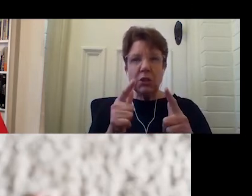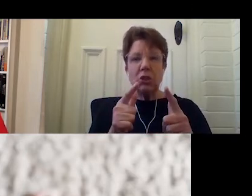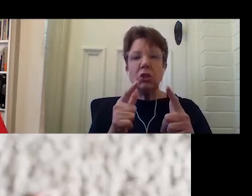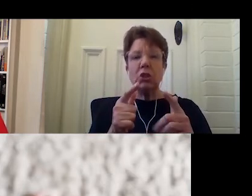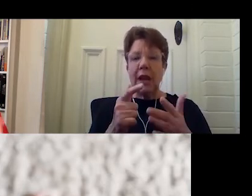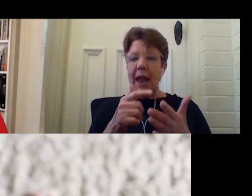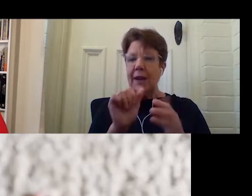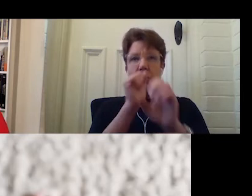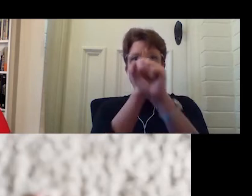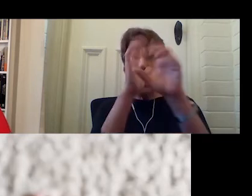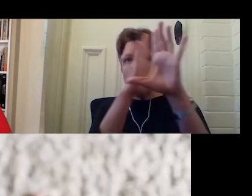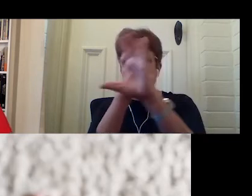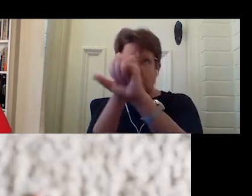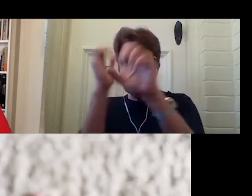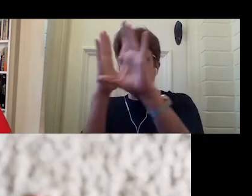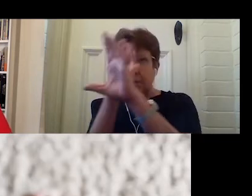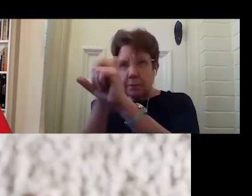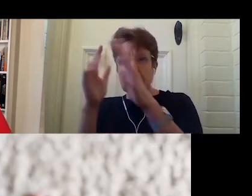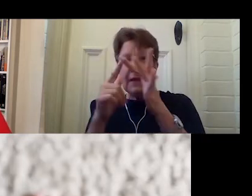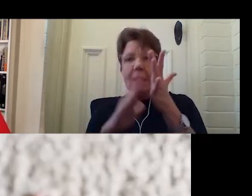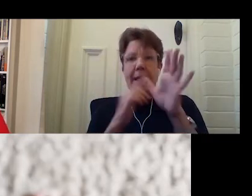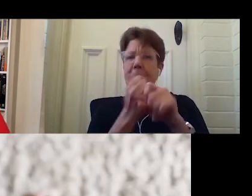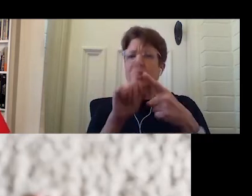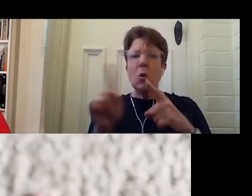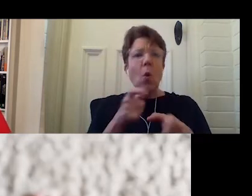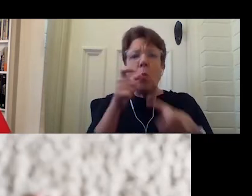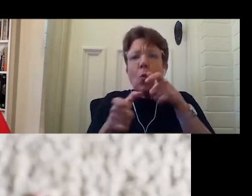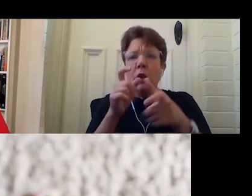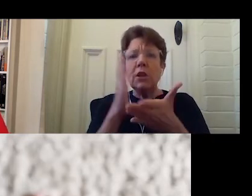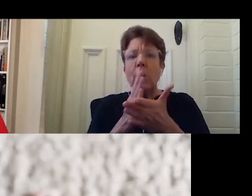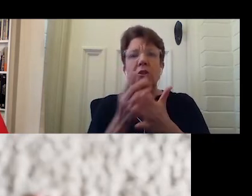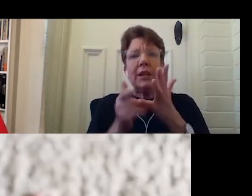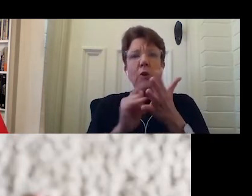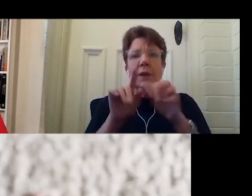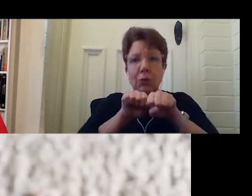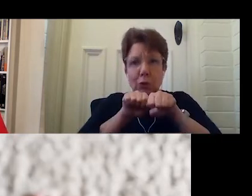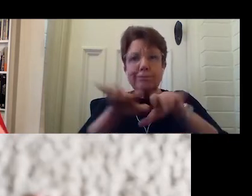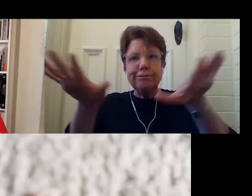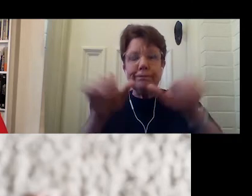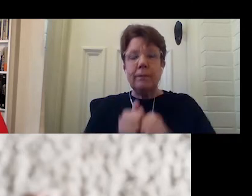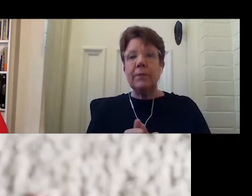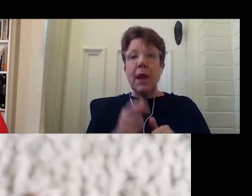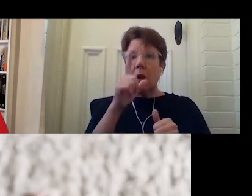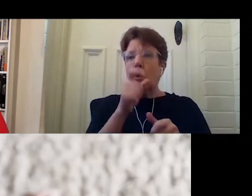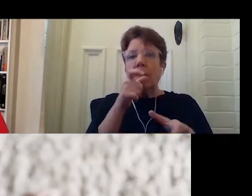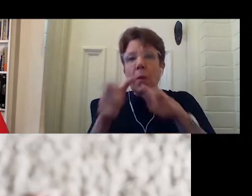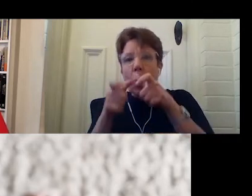kind of words are you using when you're communicating to the outside world? Again, that could be the words on your website. That would be